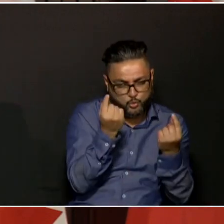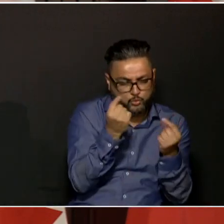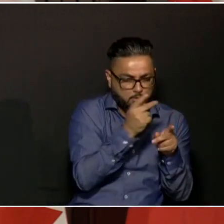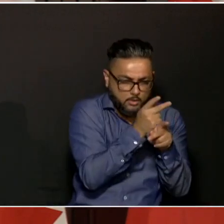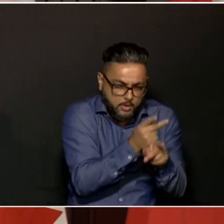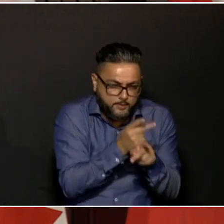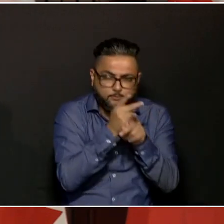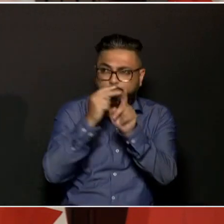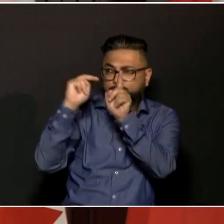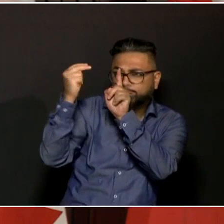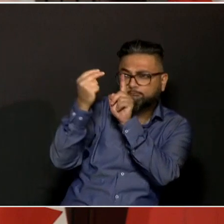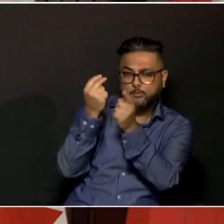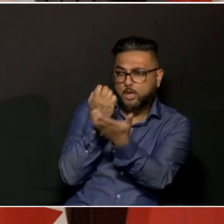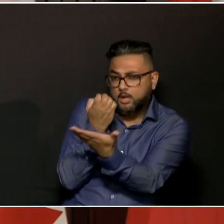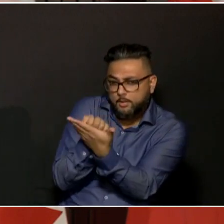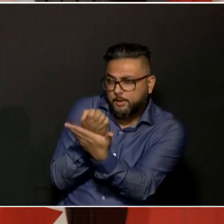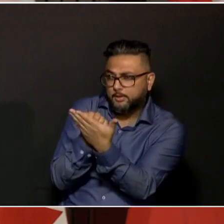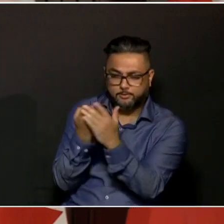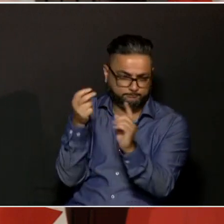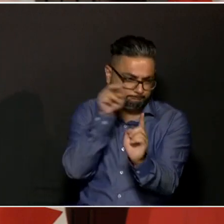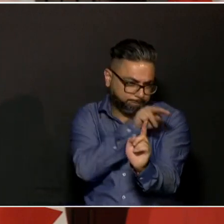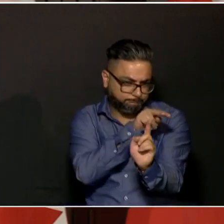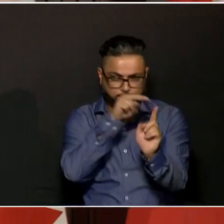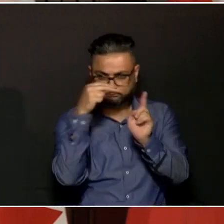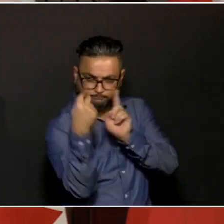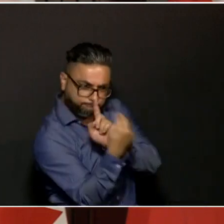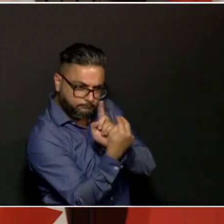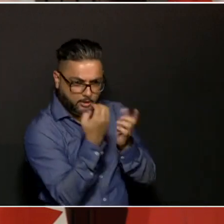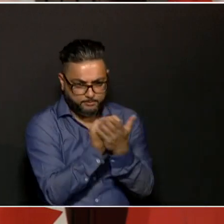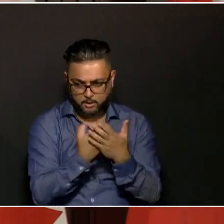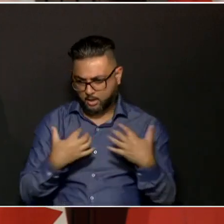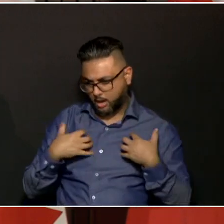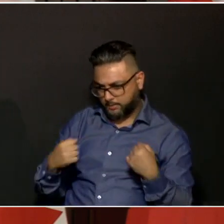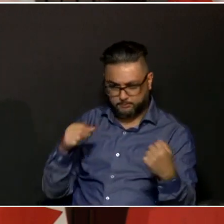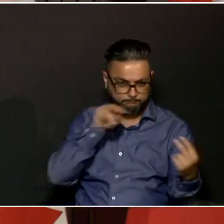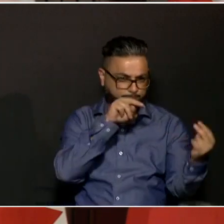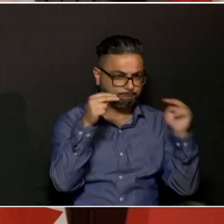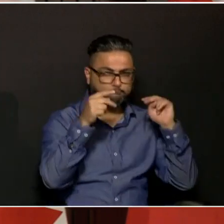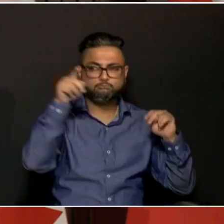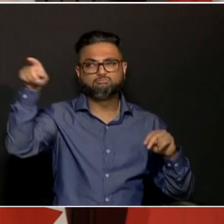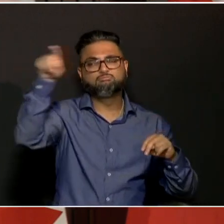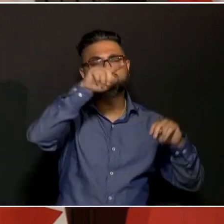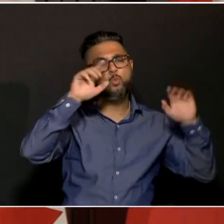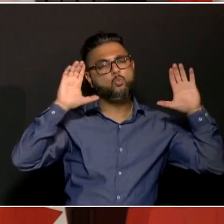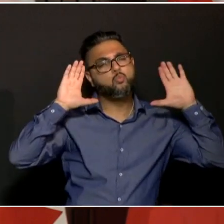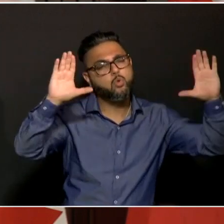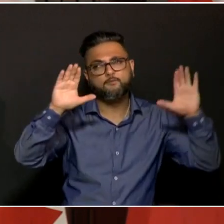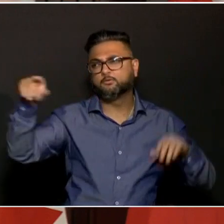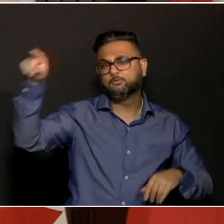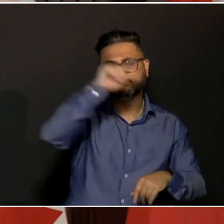country, but they are very pragmatic and they understand the economy as well. It is just amazing how they